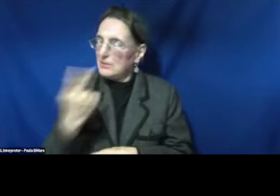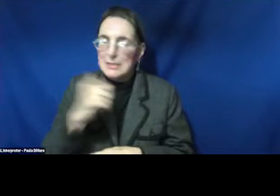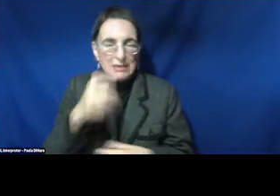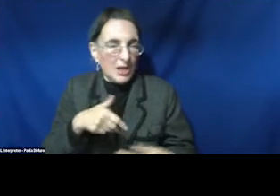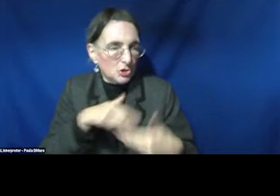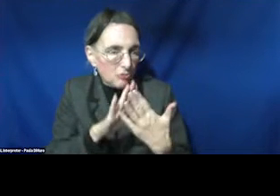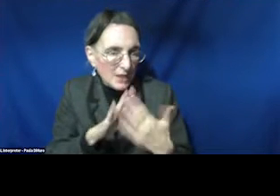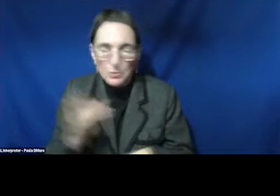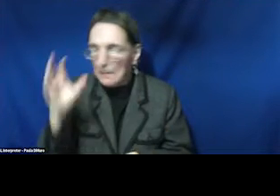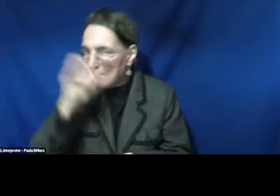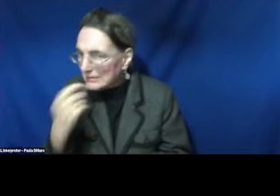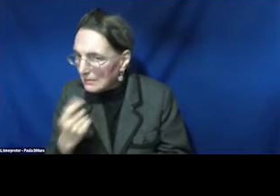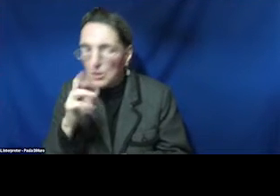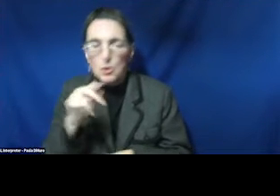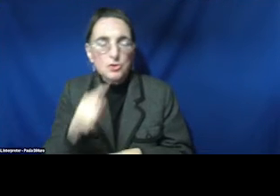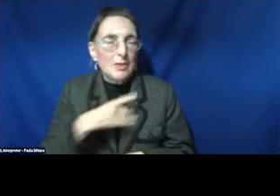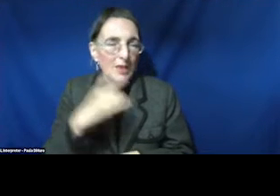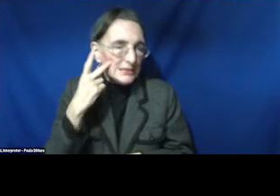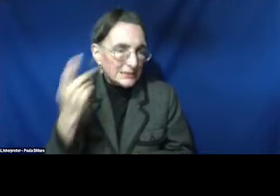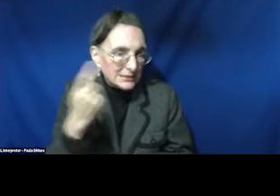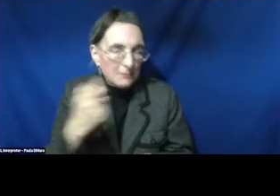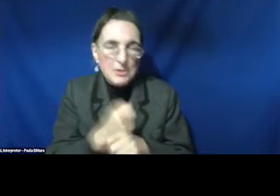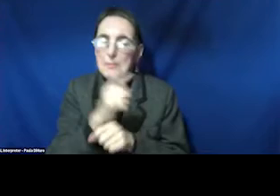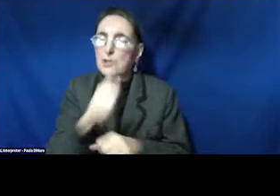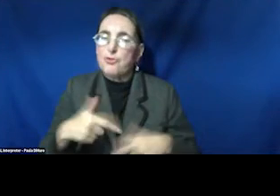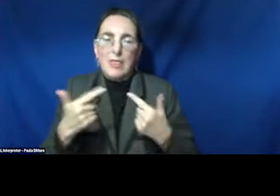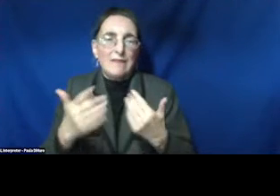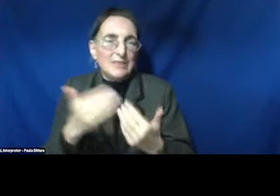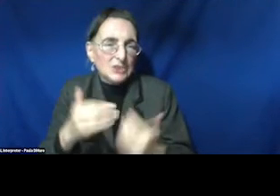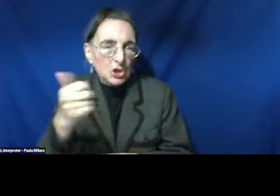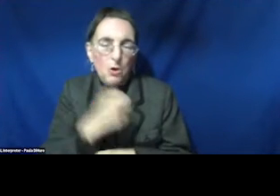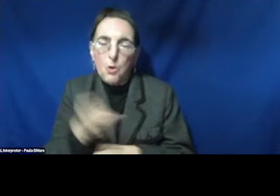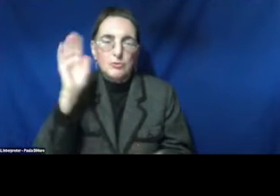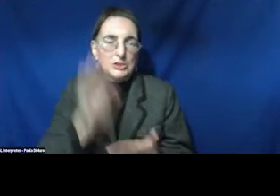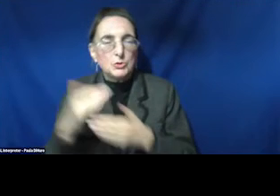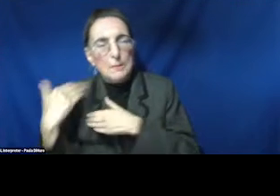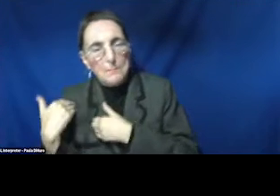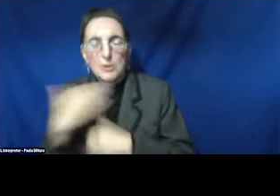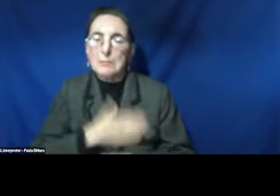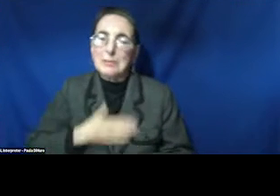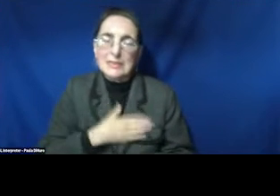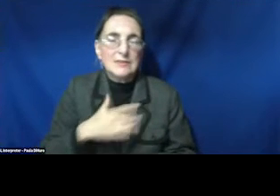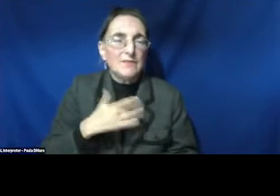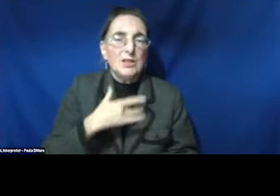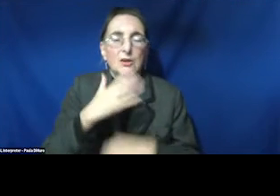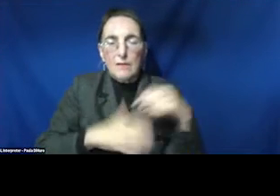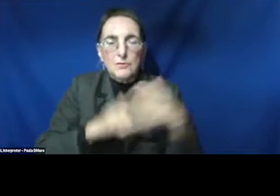like to see something that would make your life easier or reduce burden. Please feel free to submit in the feedback form.